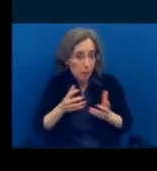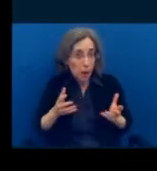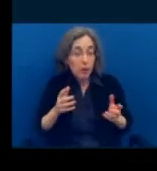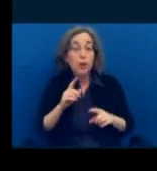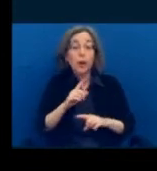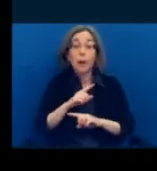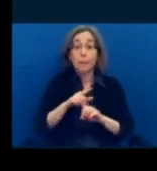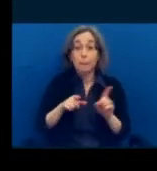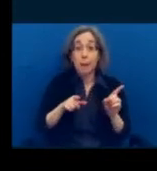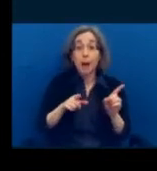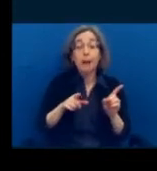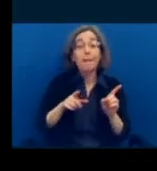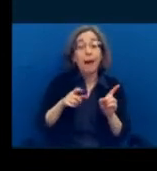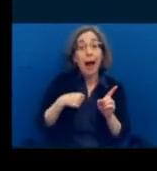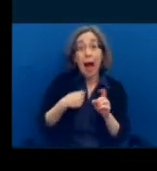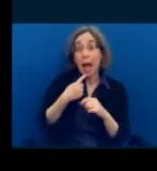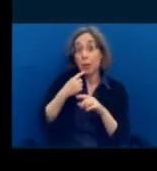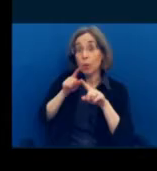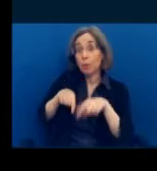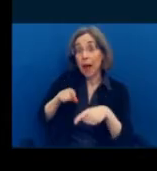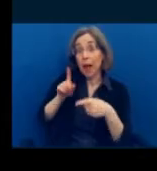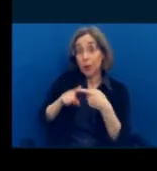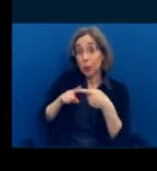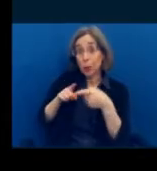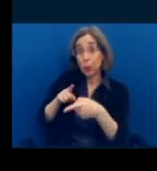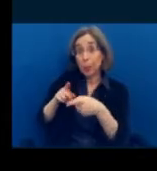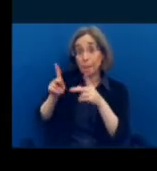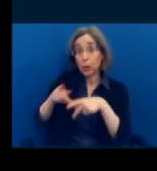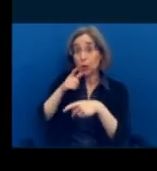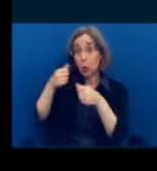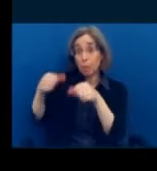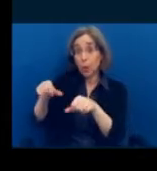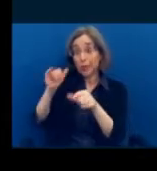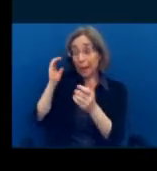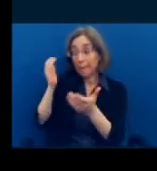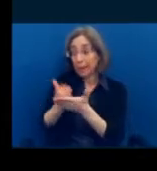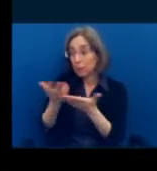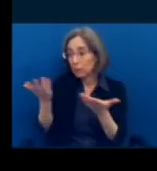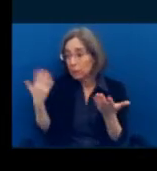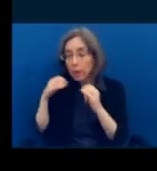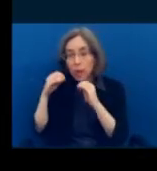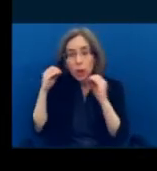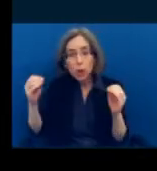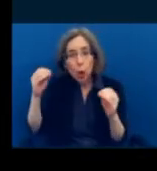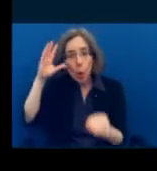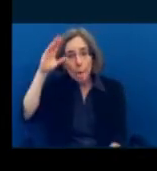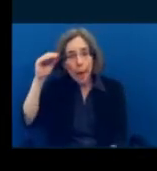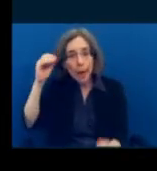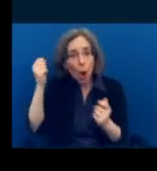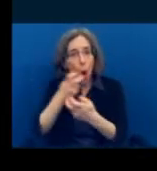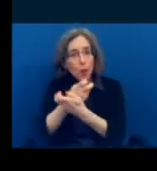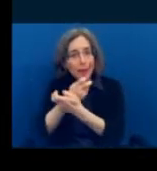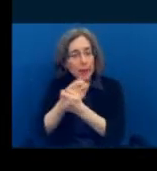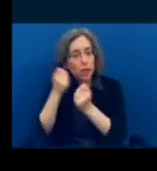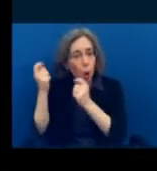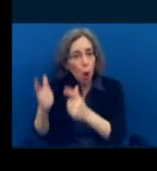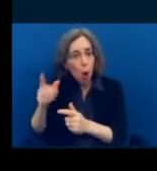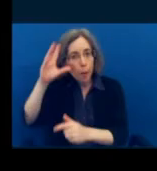POSTED THIS IMAGE, THERE ARE NO WOMEN HERE. EVEN IN A MESSAGE OF INCLUSIVITY THE SKELETONS ARE ALL MALE, I DON'T BELIEVE THE INTENTION WAS